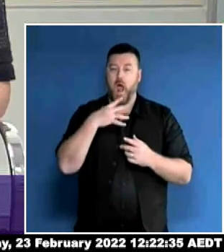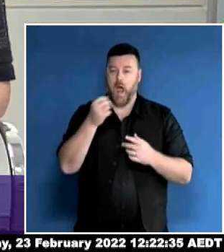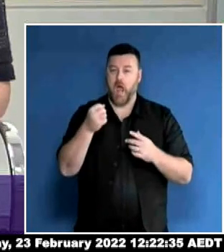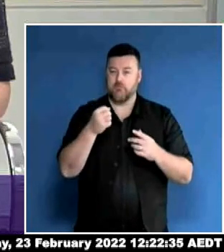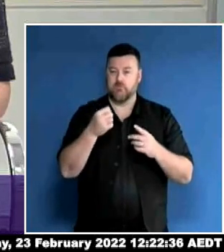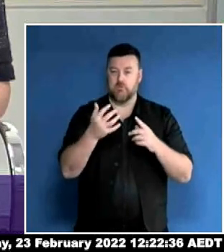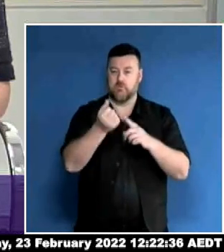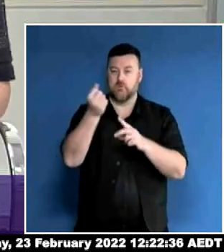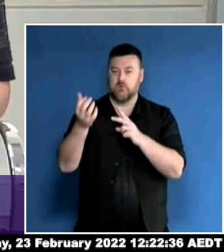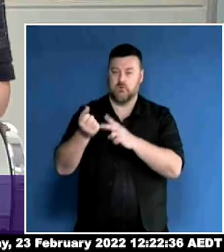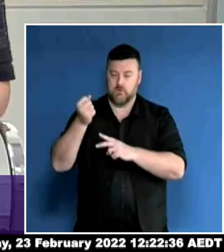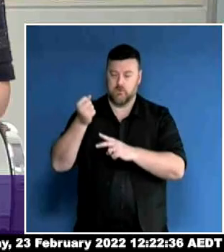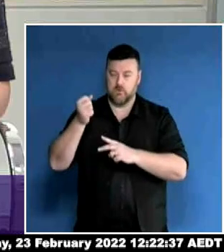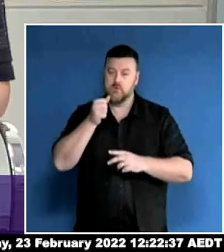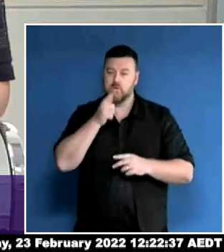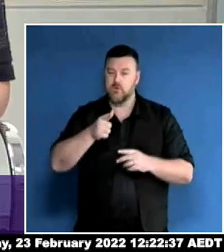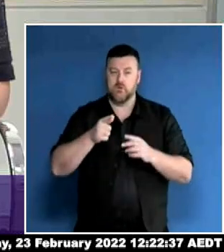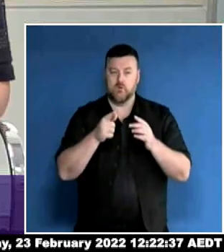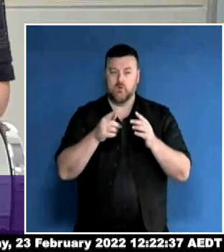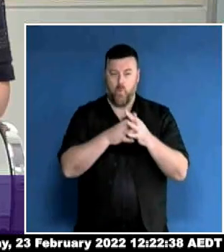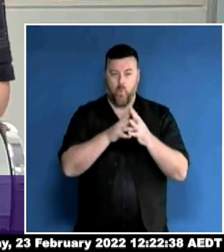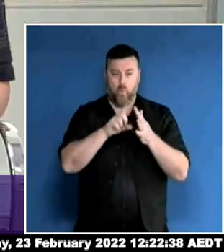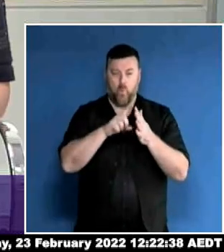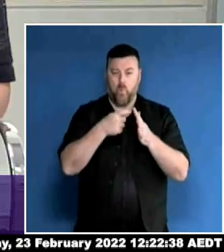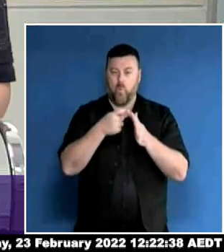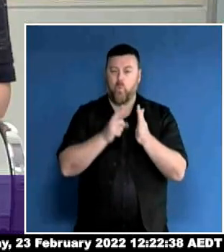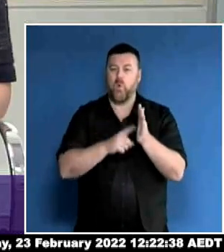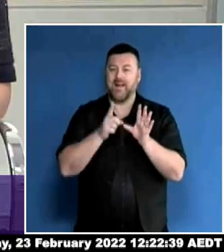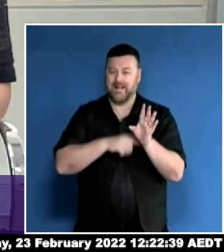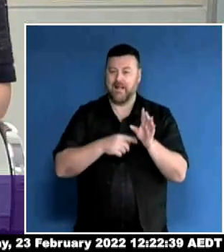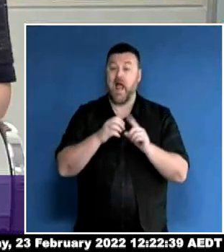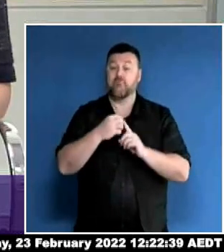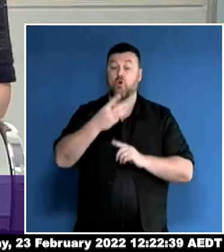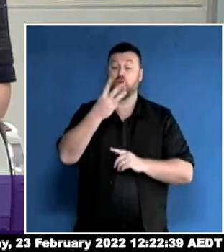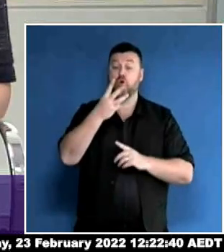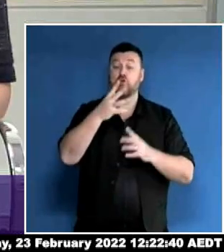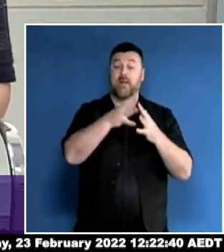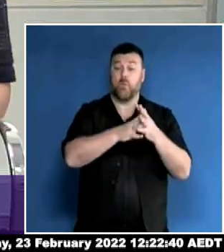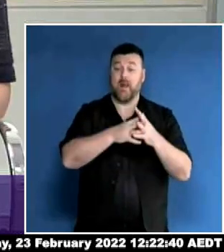13- and 26-week milestones rather than a longer term placement, a good experience for